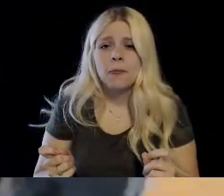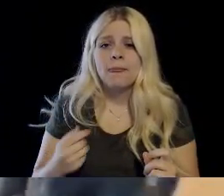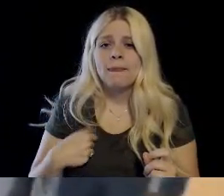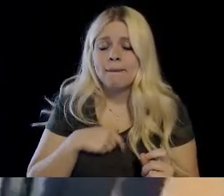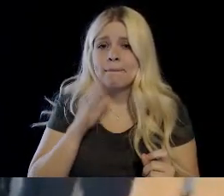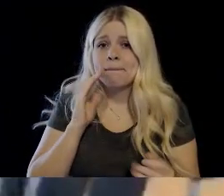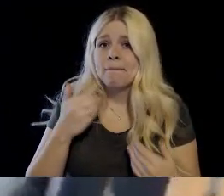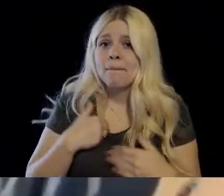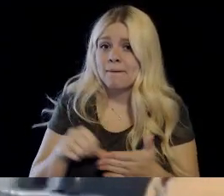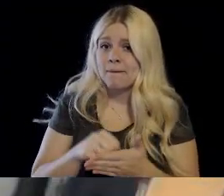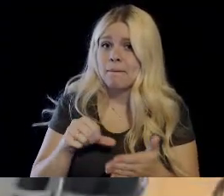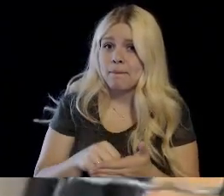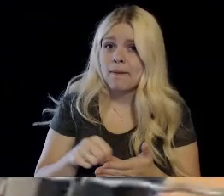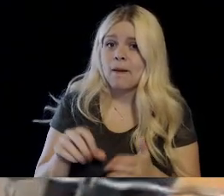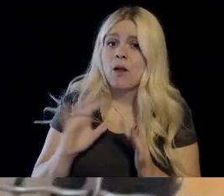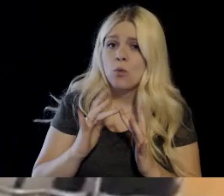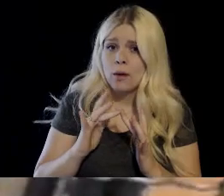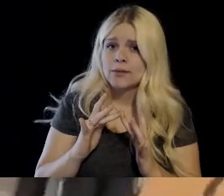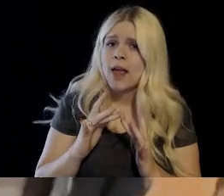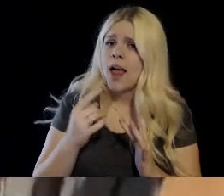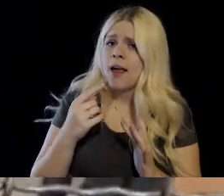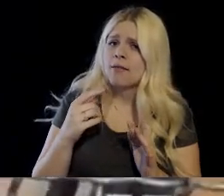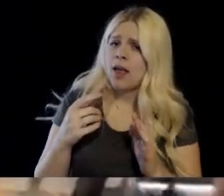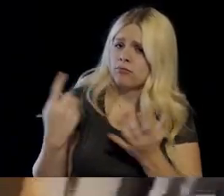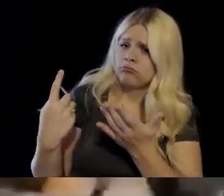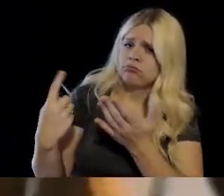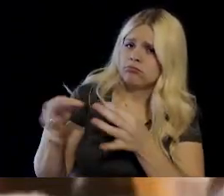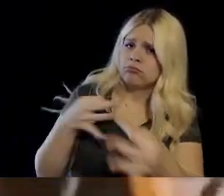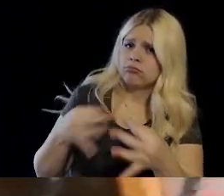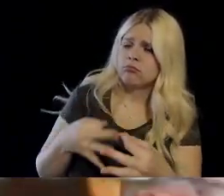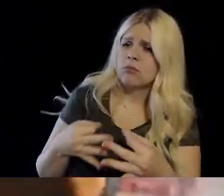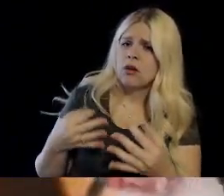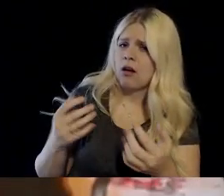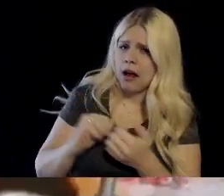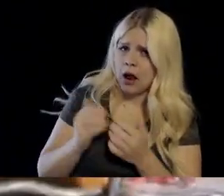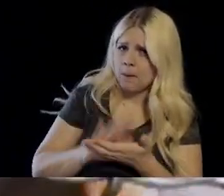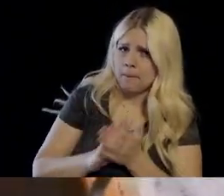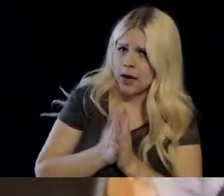to become a zookeeper. Um, they're such a dedicated staff. Most all of them have college